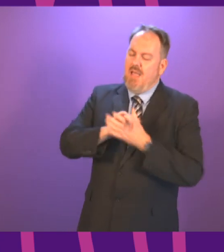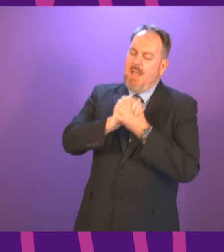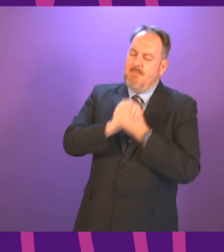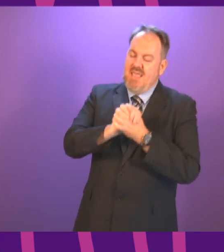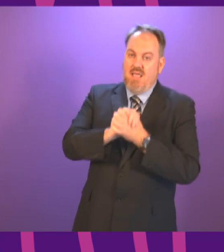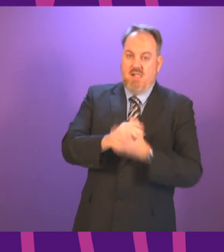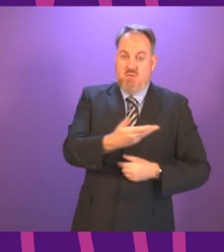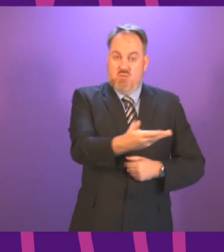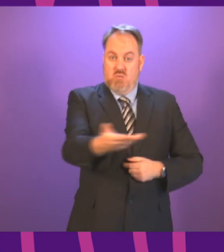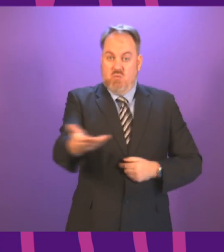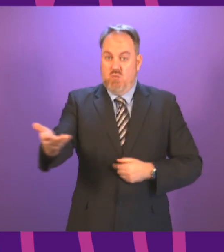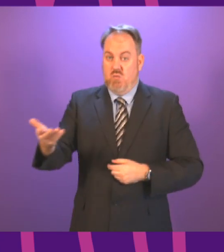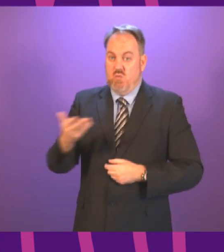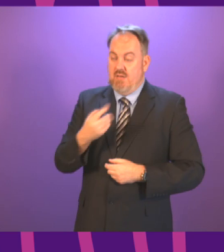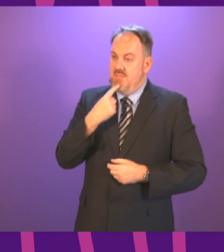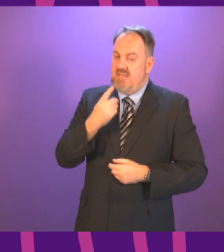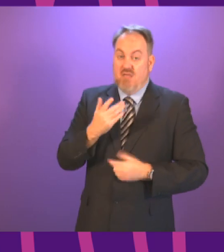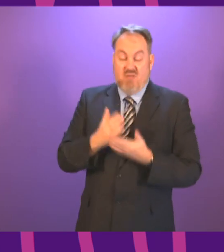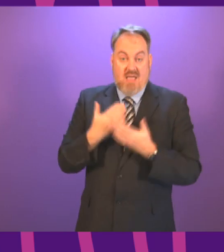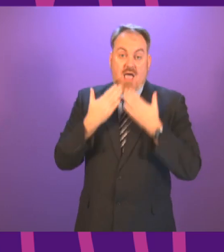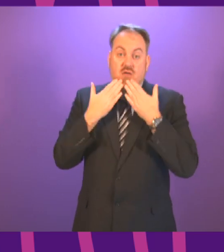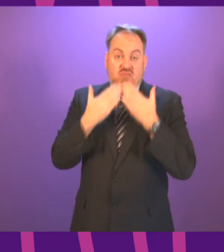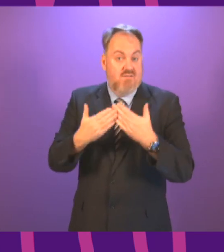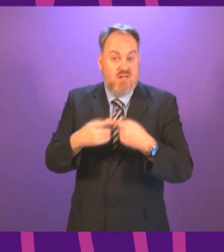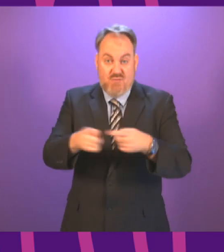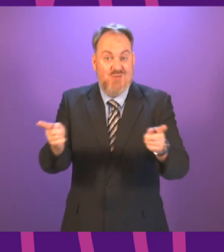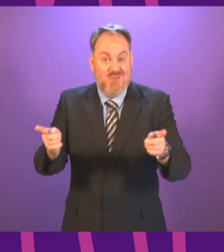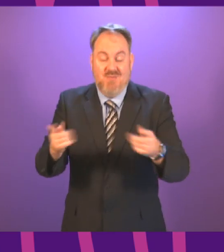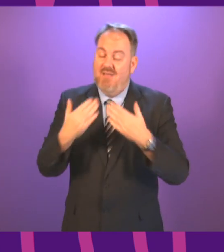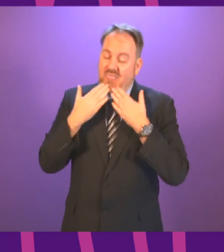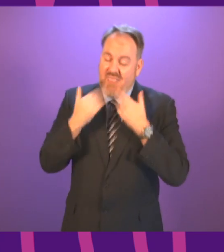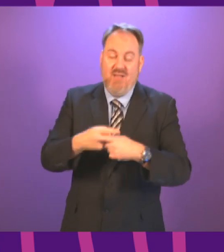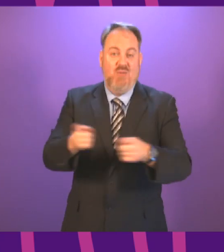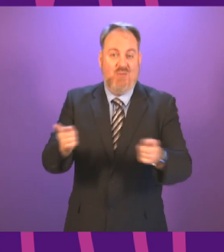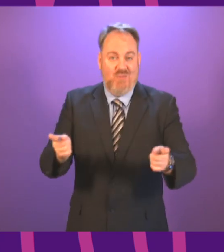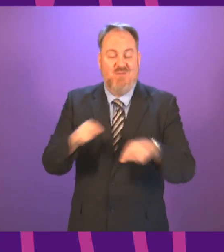is my appeal, which I deliver with a lot of gratitude to people around Scotland as we